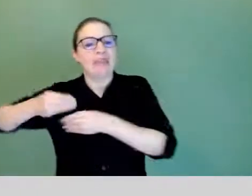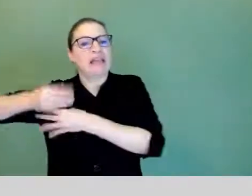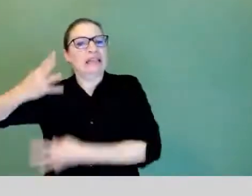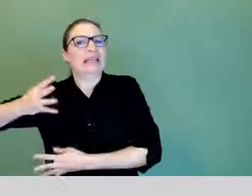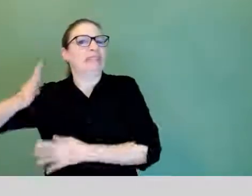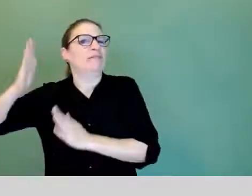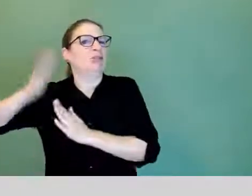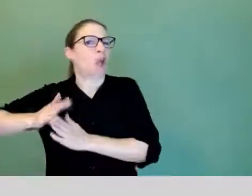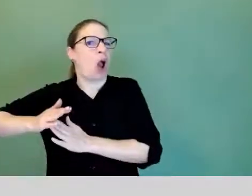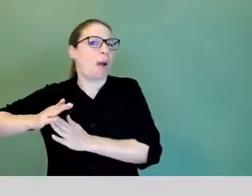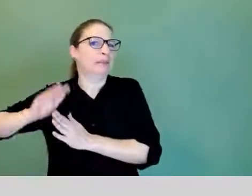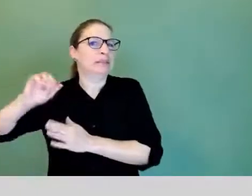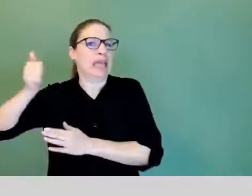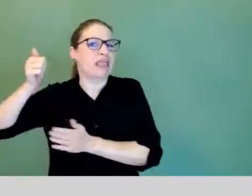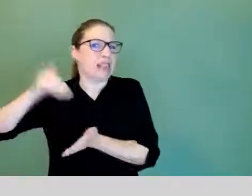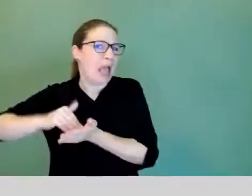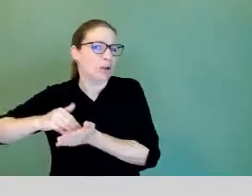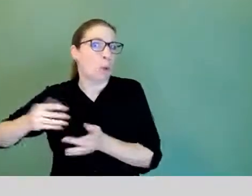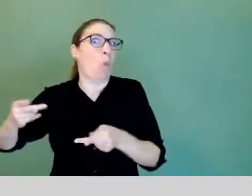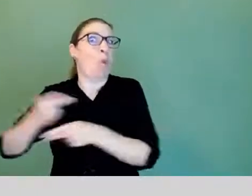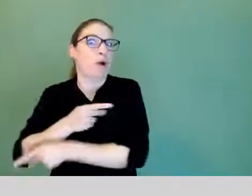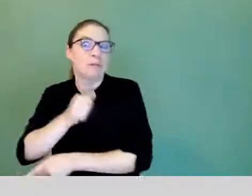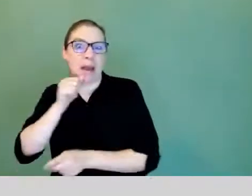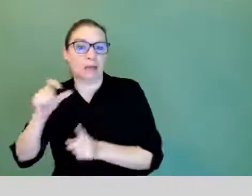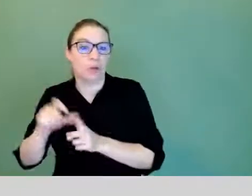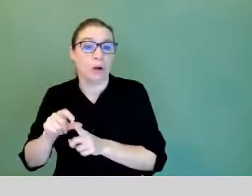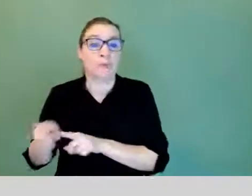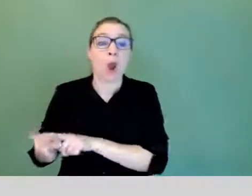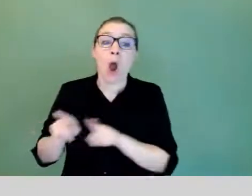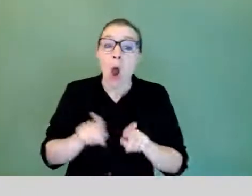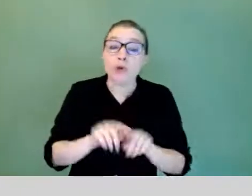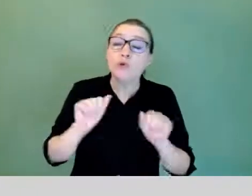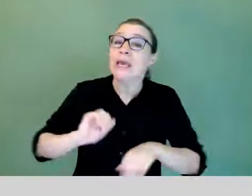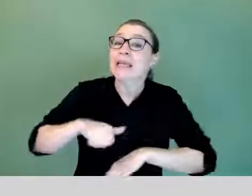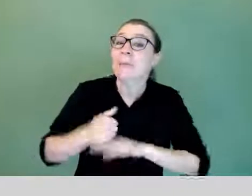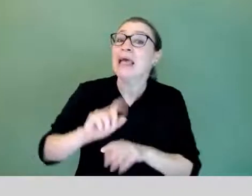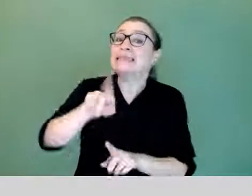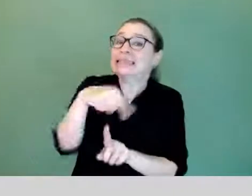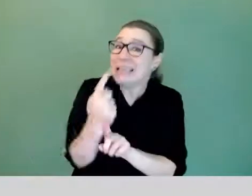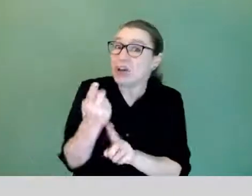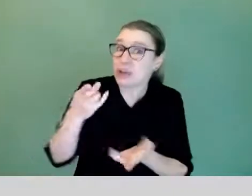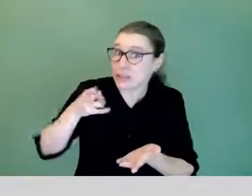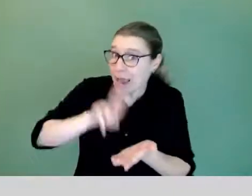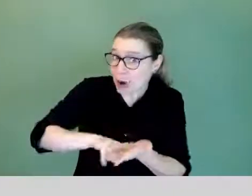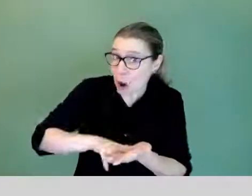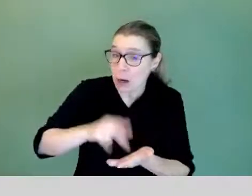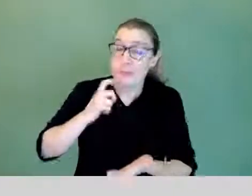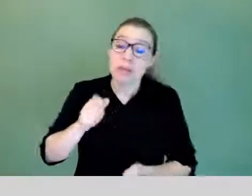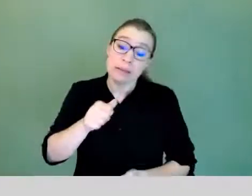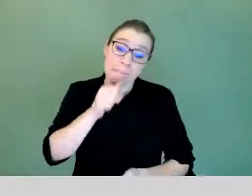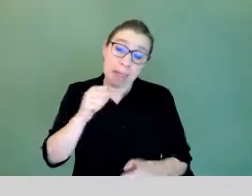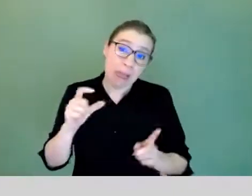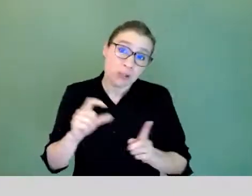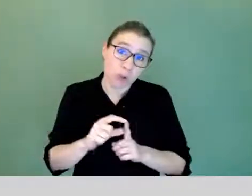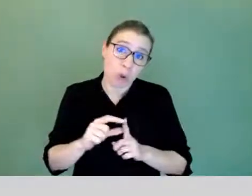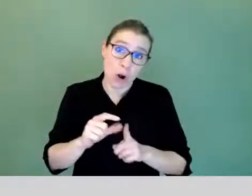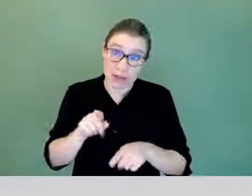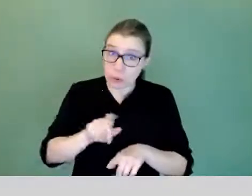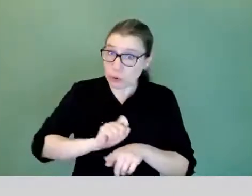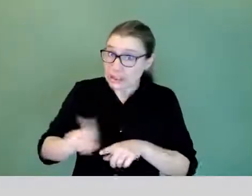You can also implement single sign-on because the password is sent to your email